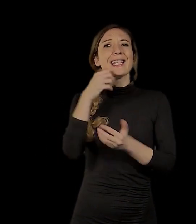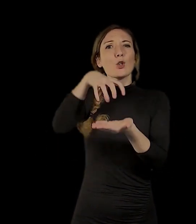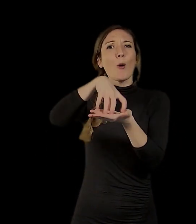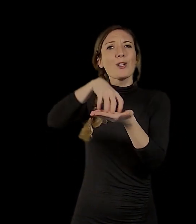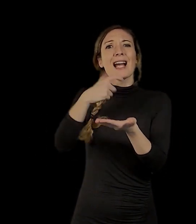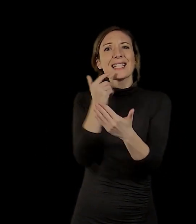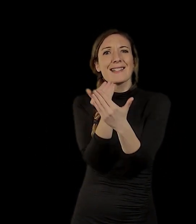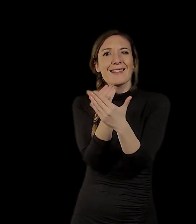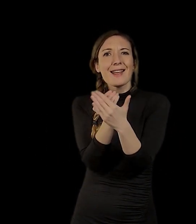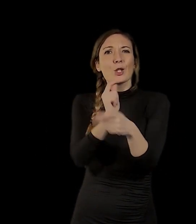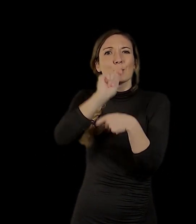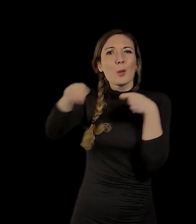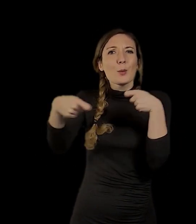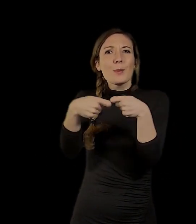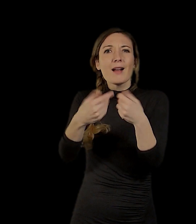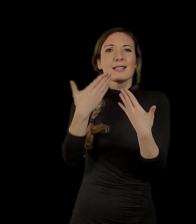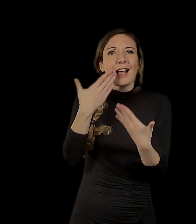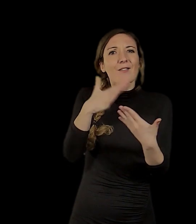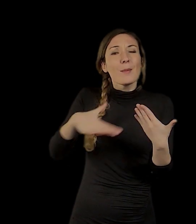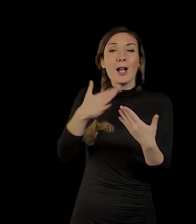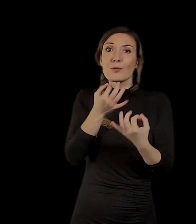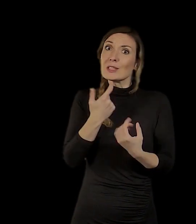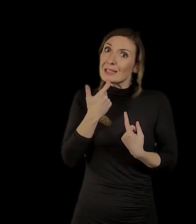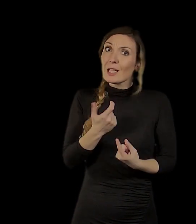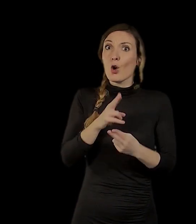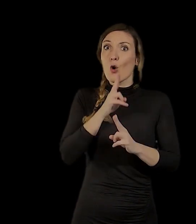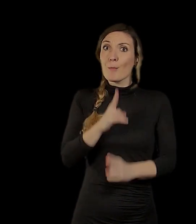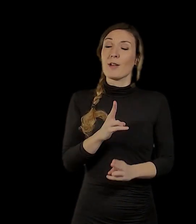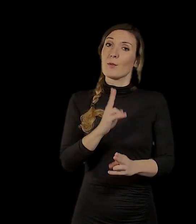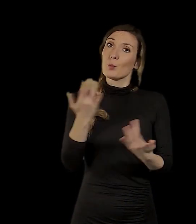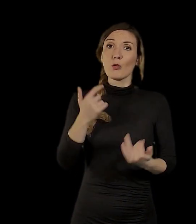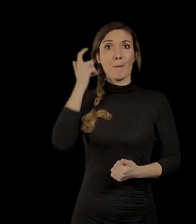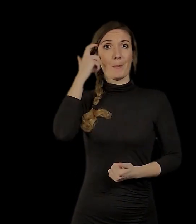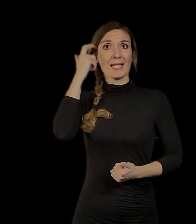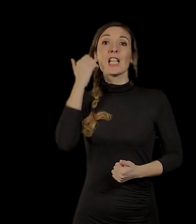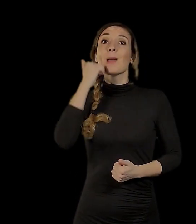that we normally know, where we normally live in the city,